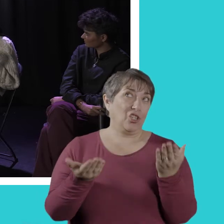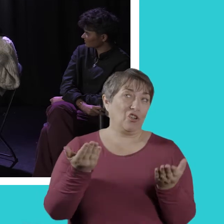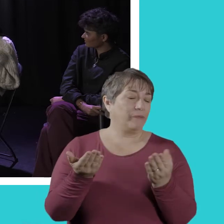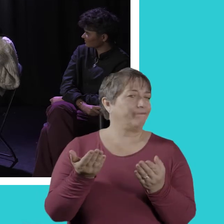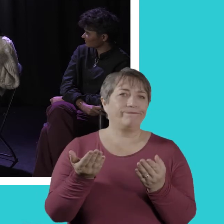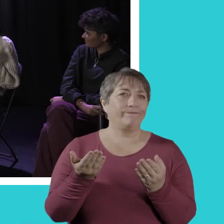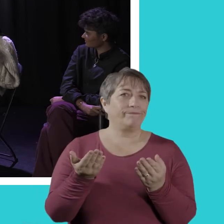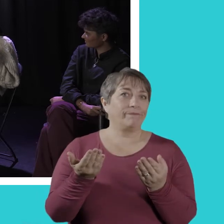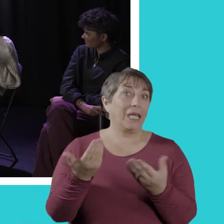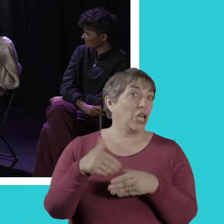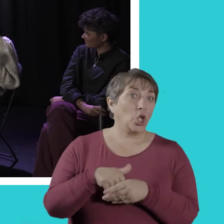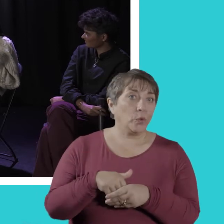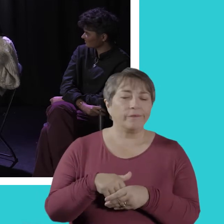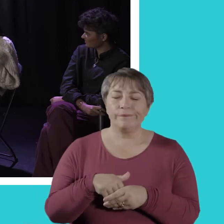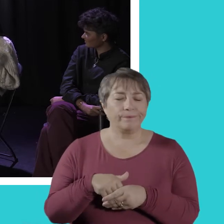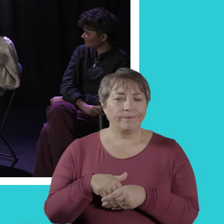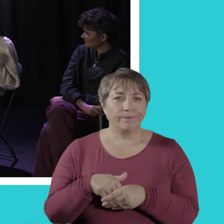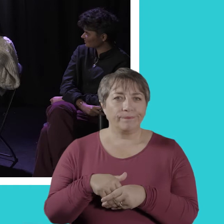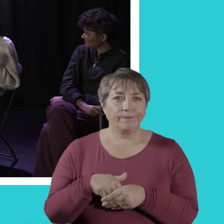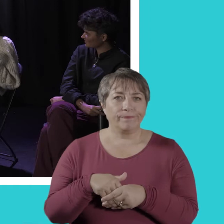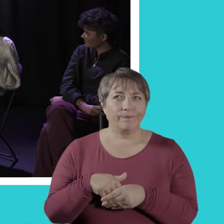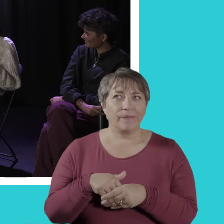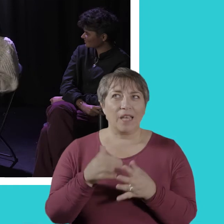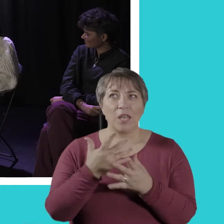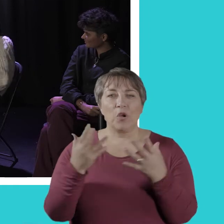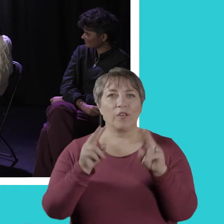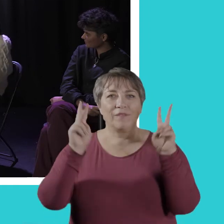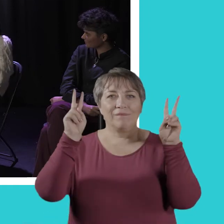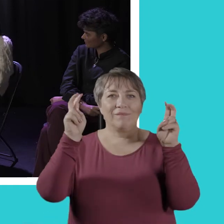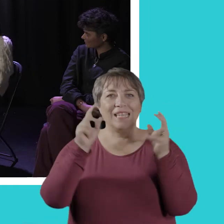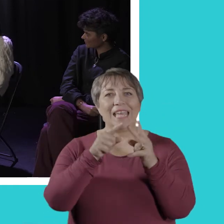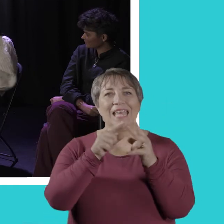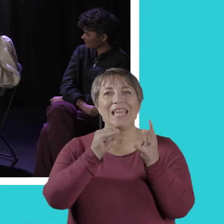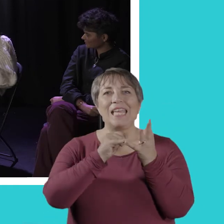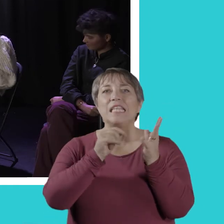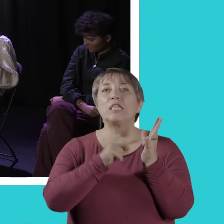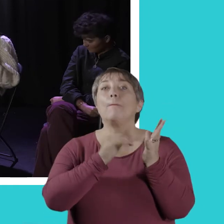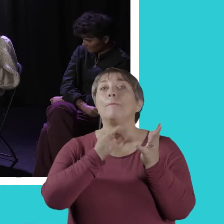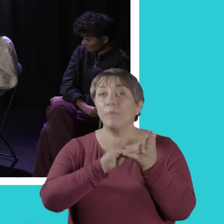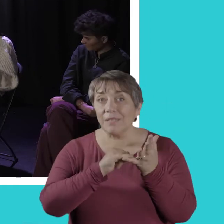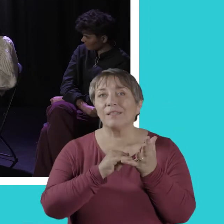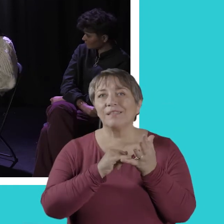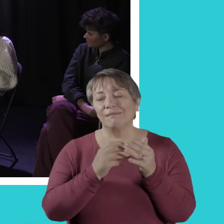or it was a lot there were a lot of isms going on and you know I now I guess in a way as a writer